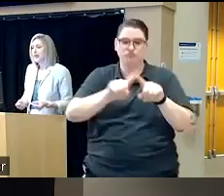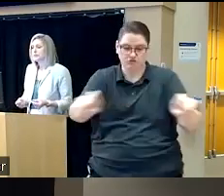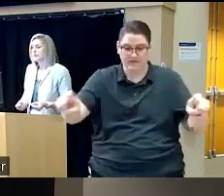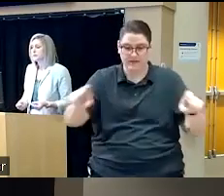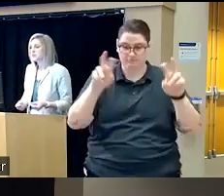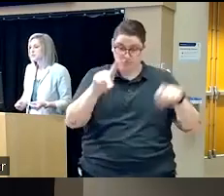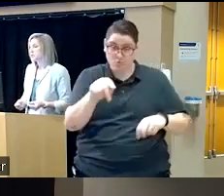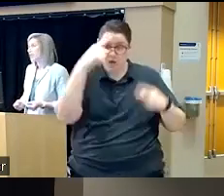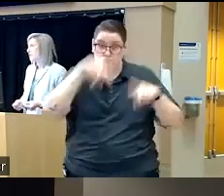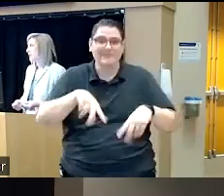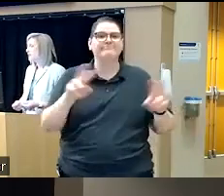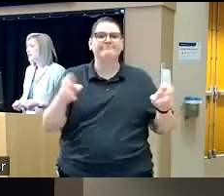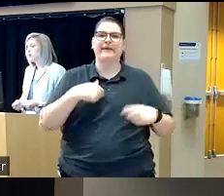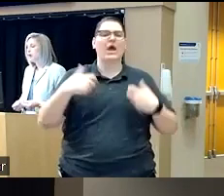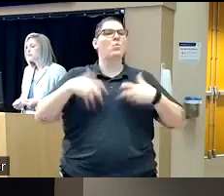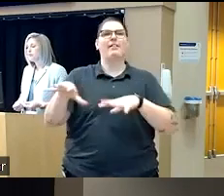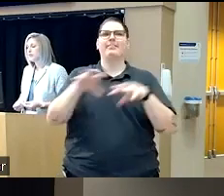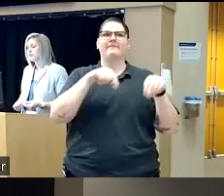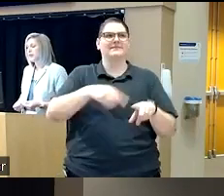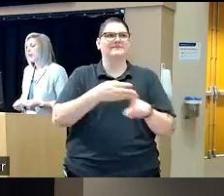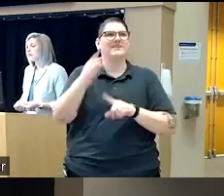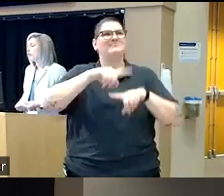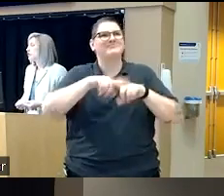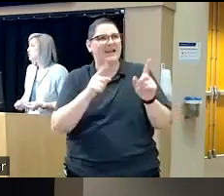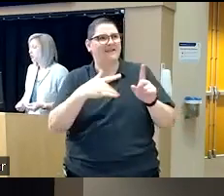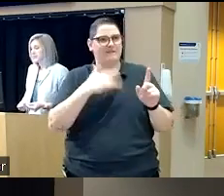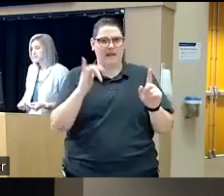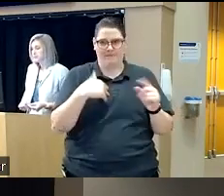health and substance use disorder field but it often feels like I have no other choice